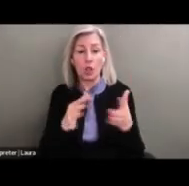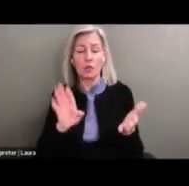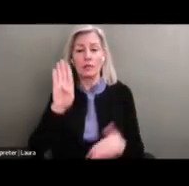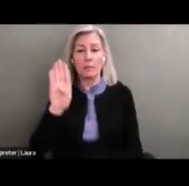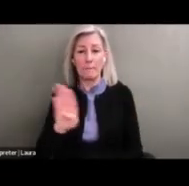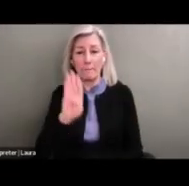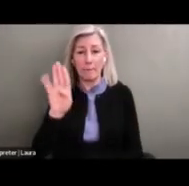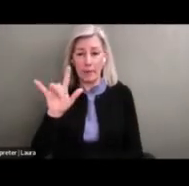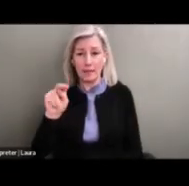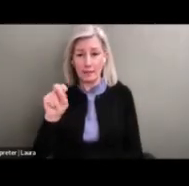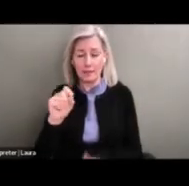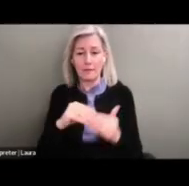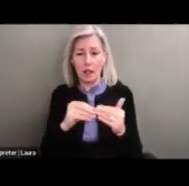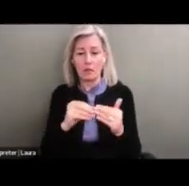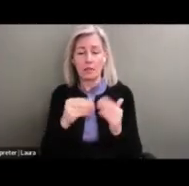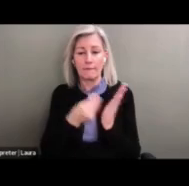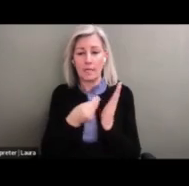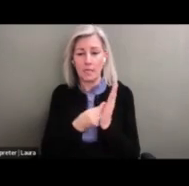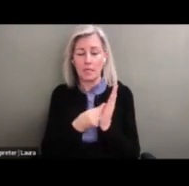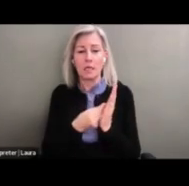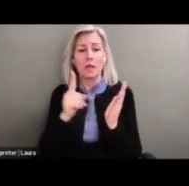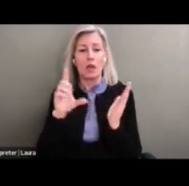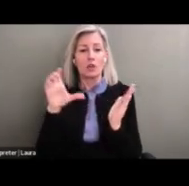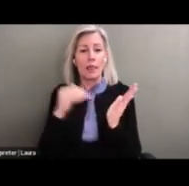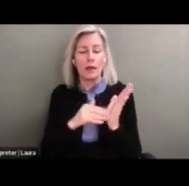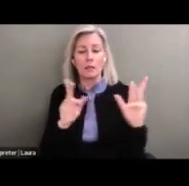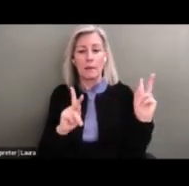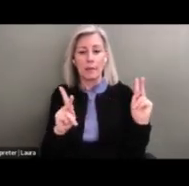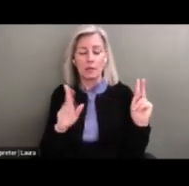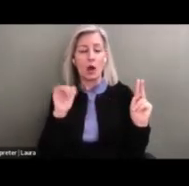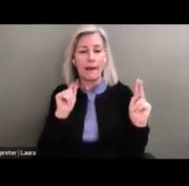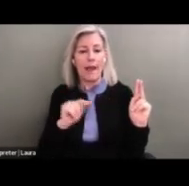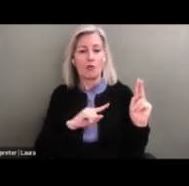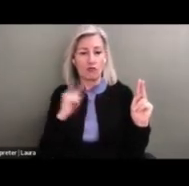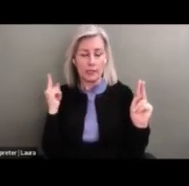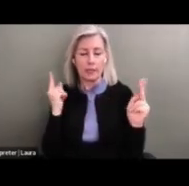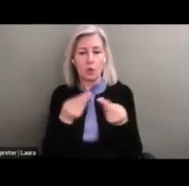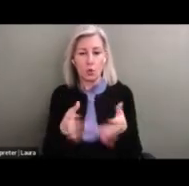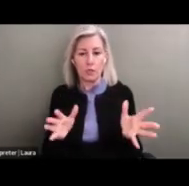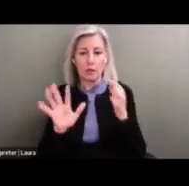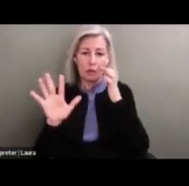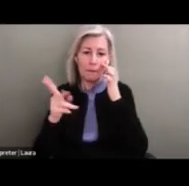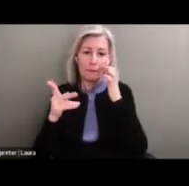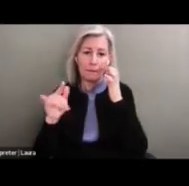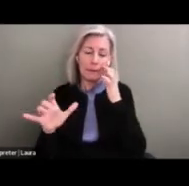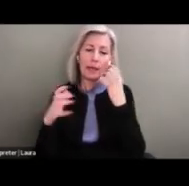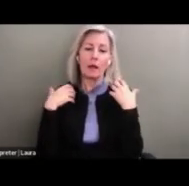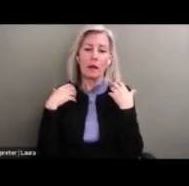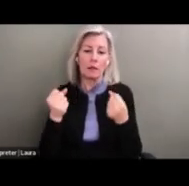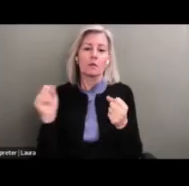The plan includes Home and Community-Based Services. New York is expected to lose millions of dollars in Medicaid funding